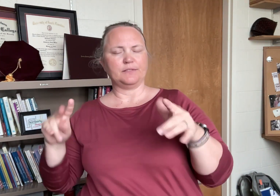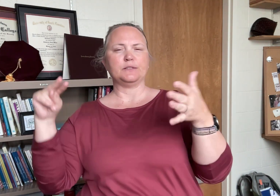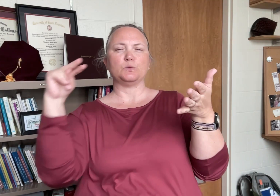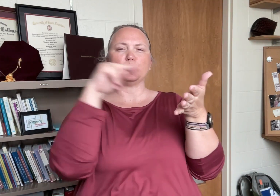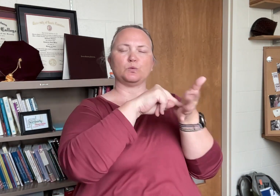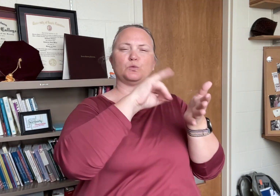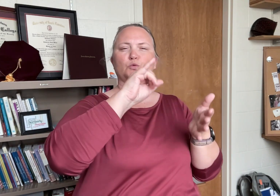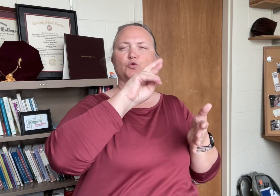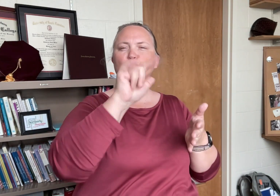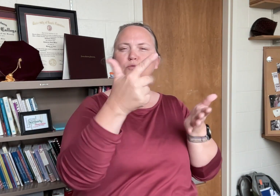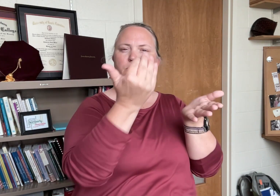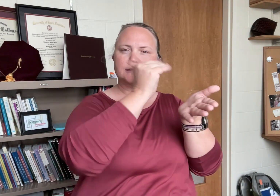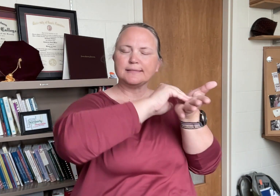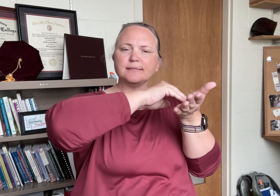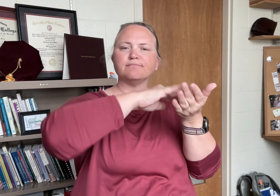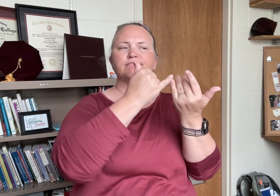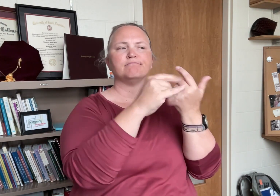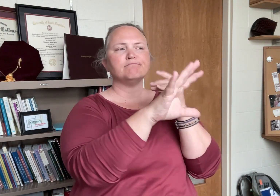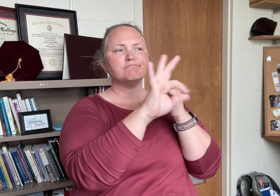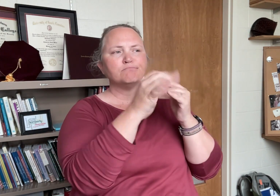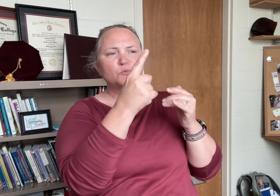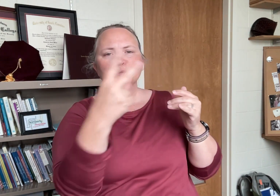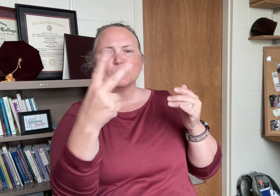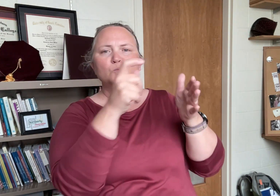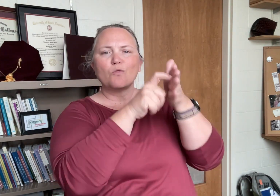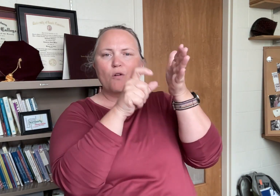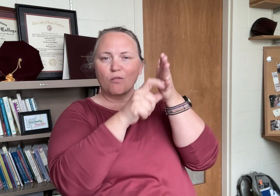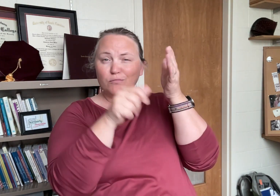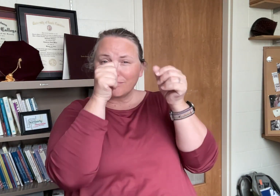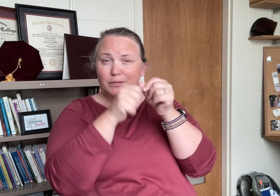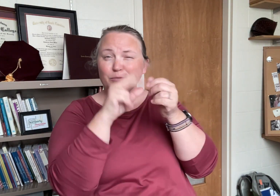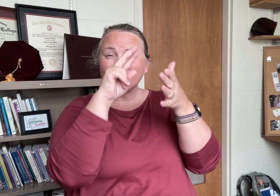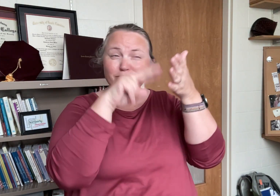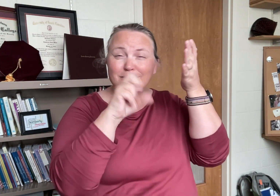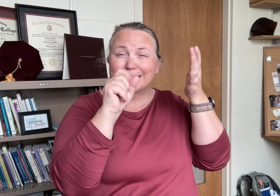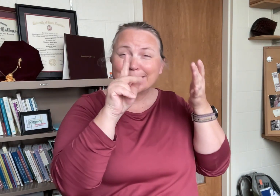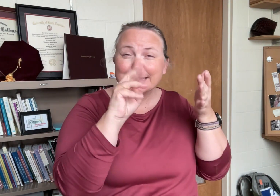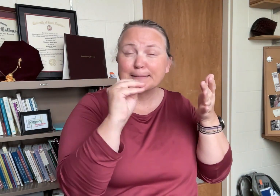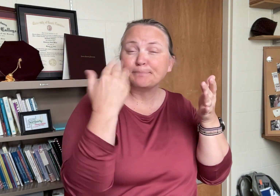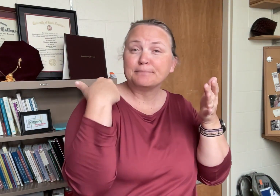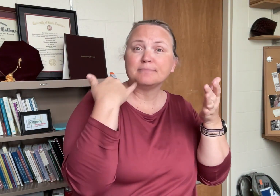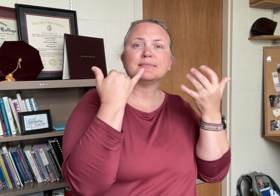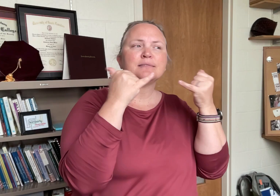Then when it's time to submit, remember you took, you looked closely at a couple of articles.